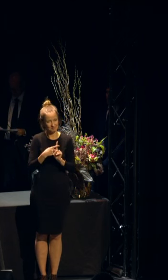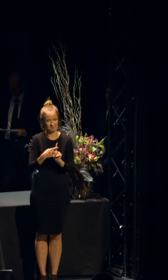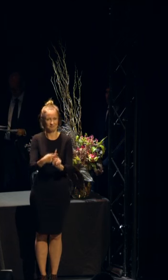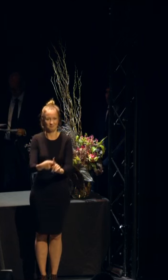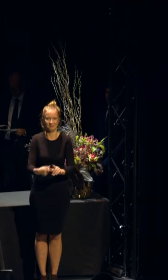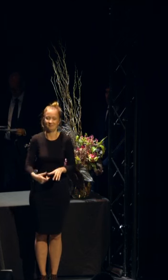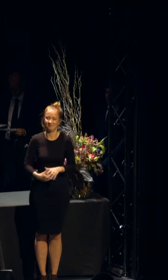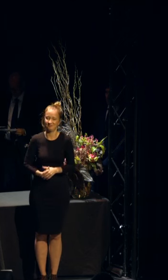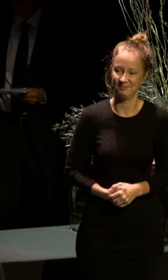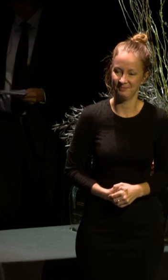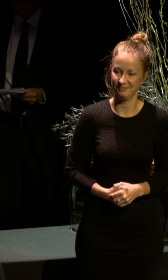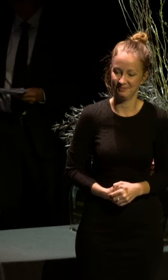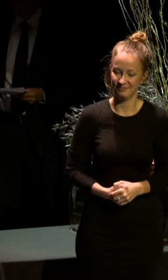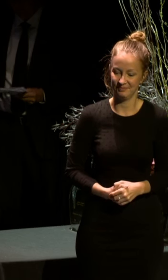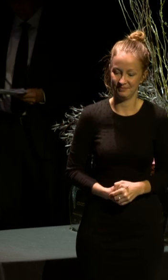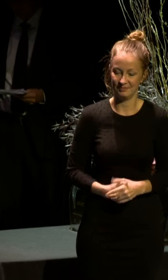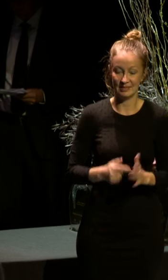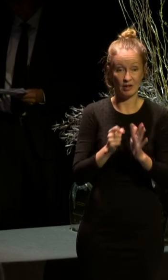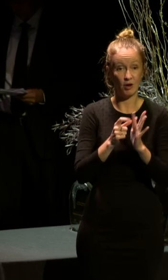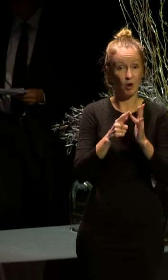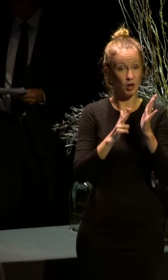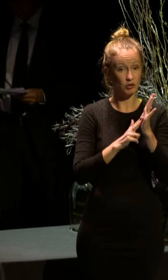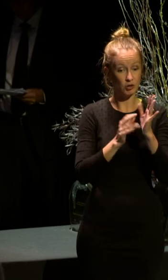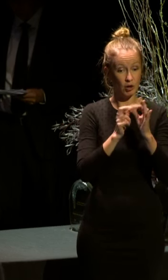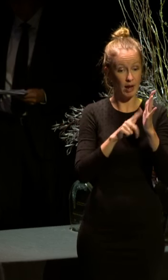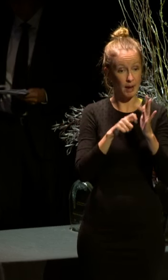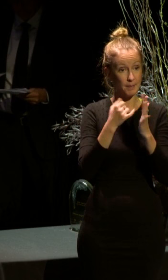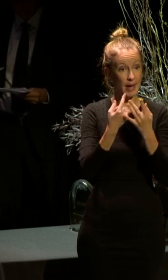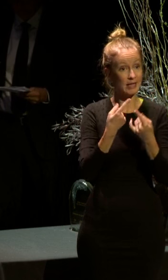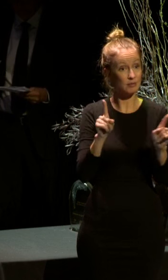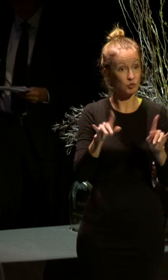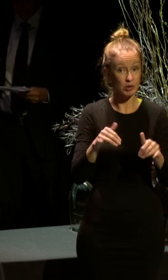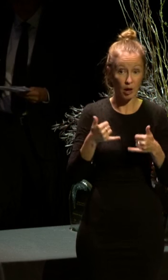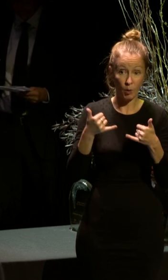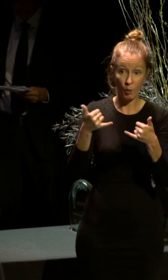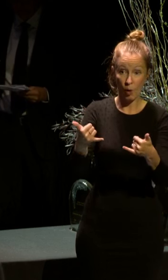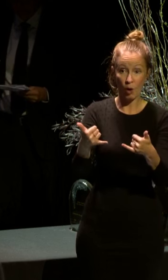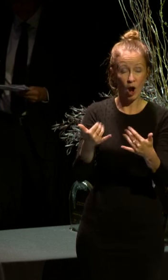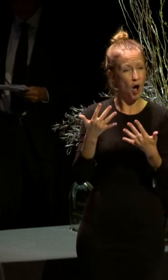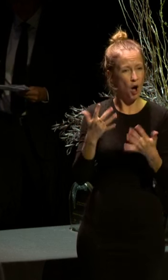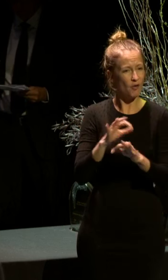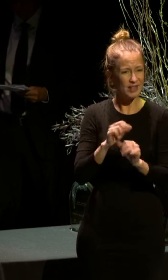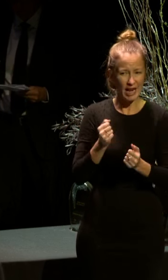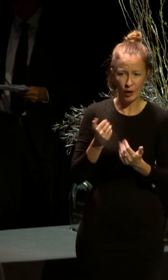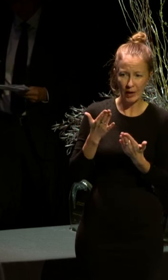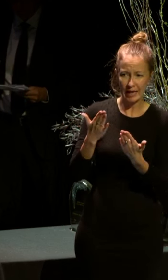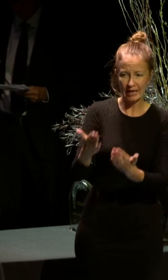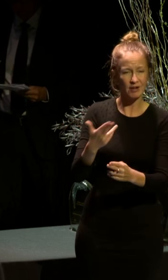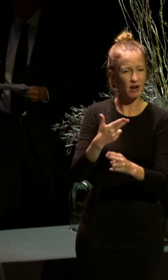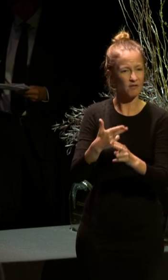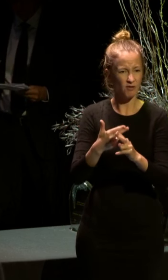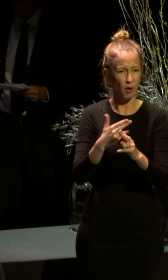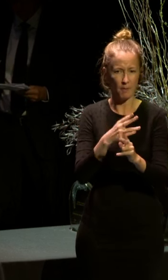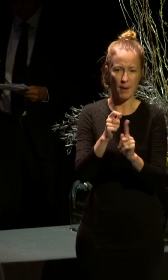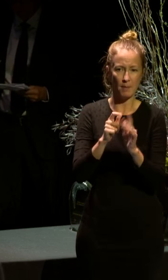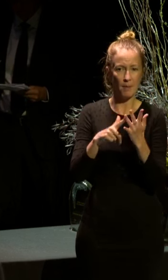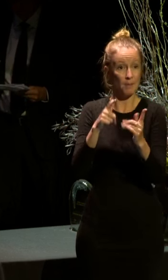As far as I can tell, the Don Banks Music Award is not often given to someone mining the pop genre. But 2020 is my year, it seems.